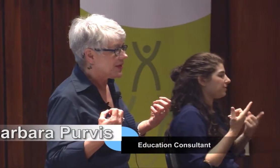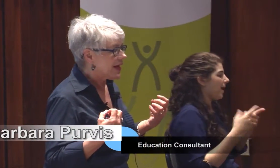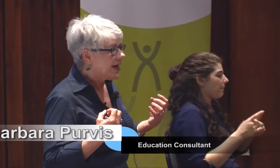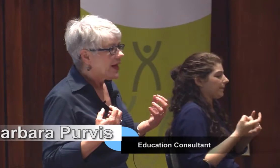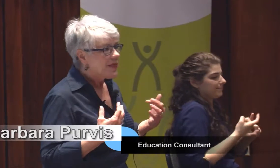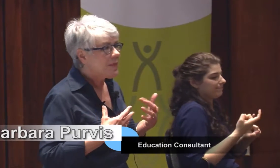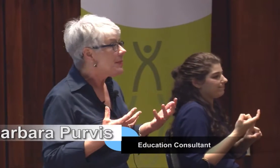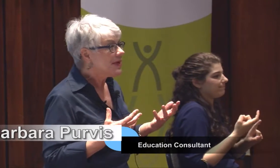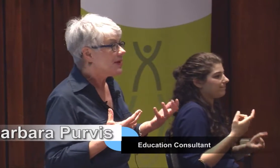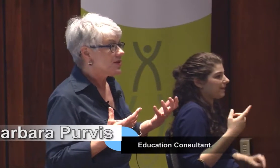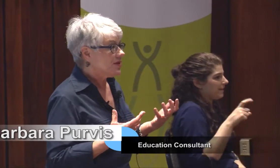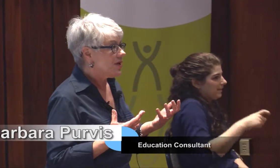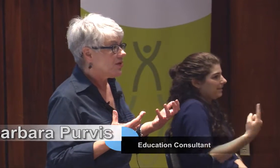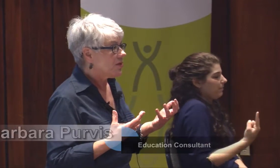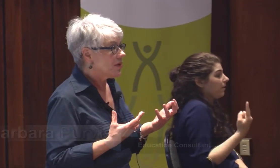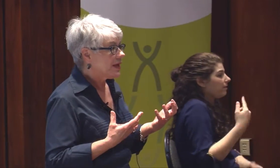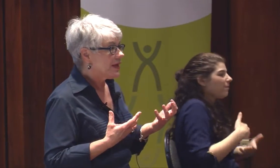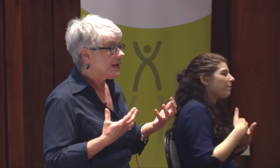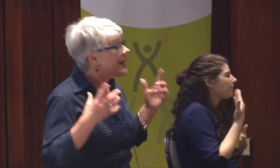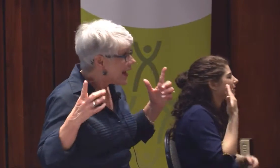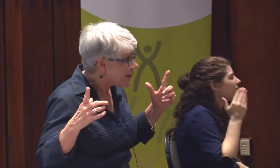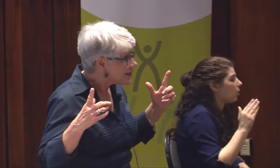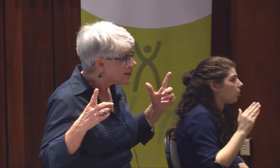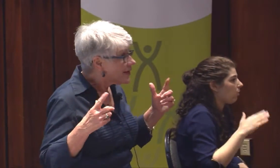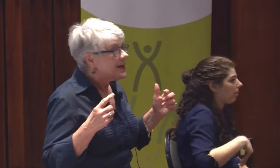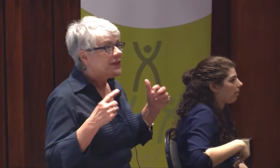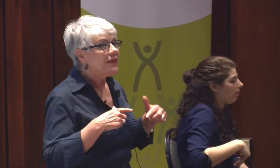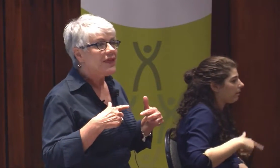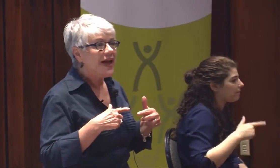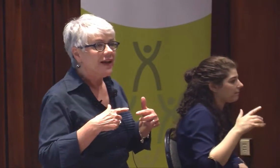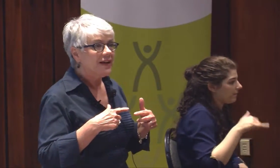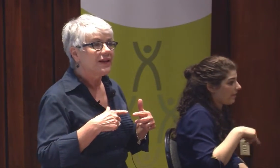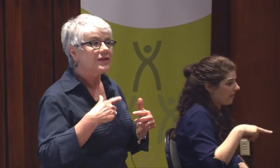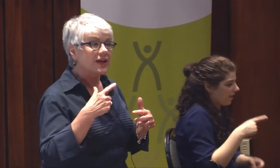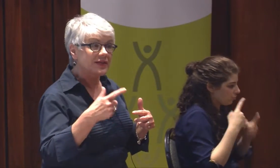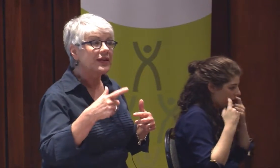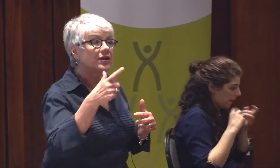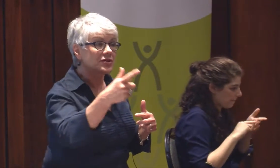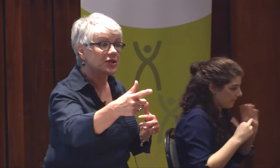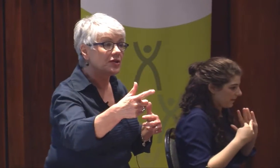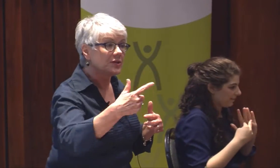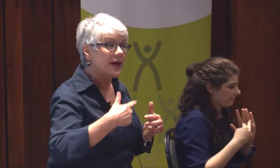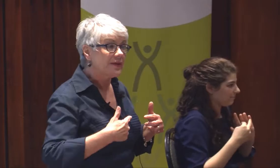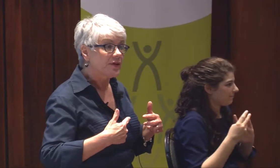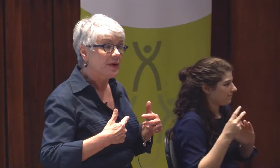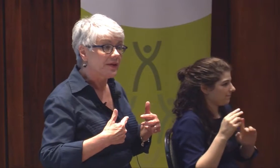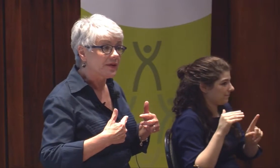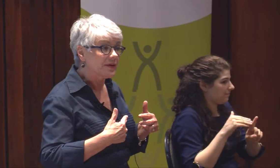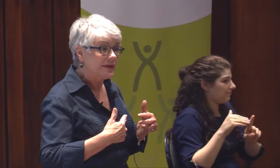Okay, the baby doesn't know yet that that is a signal to you as her mother.